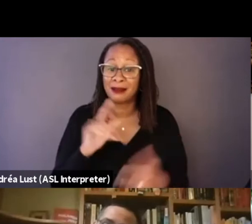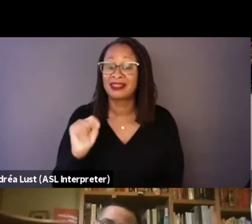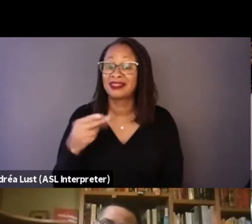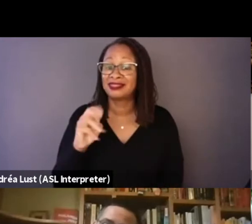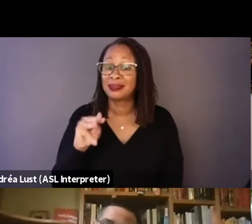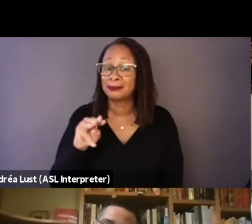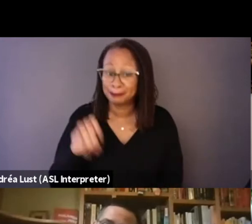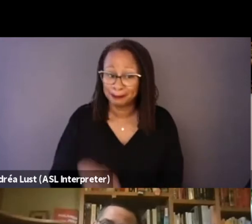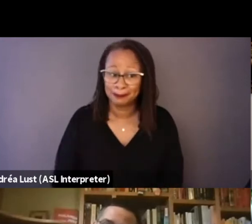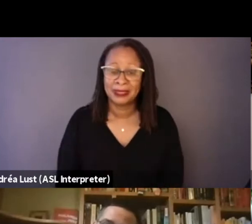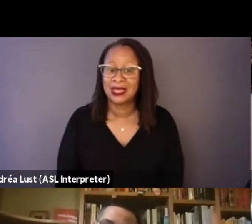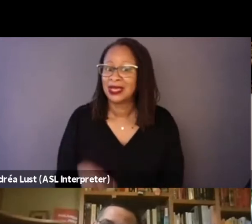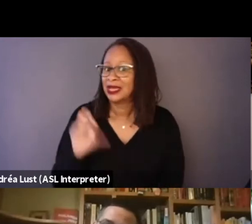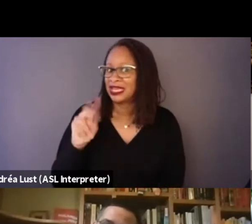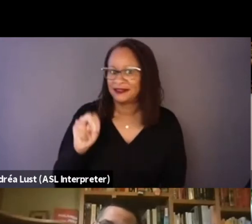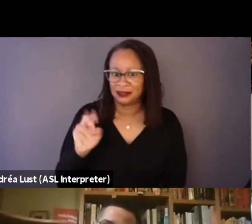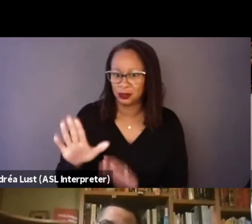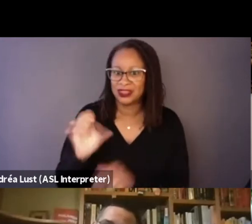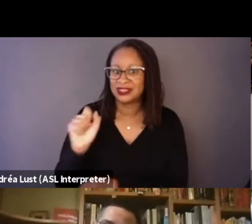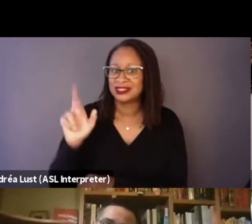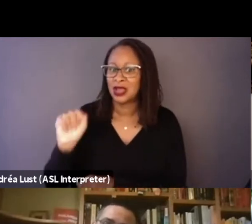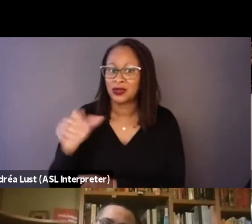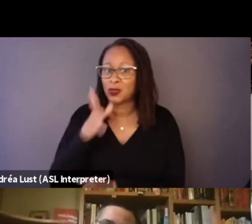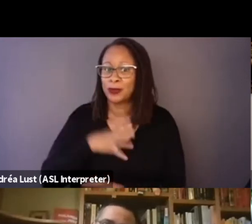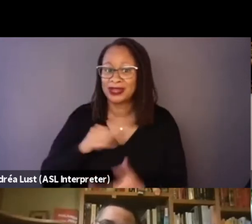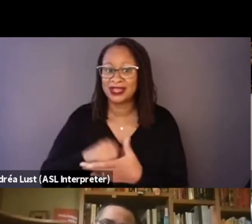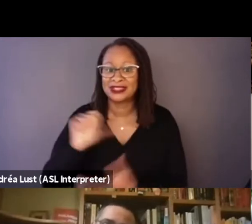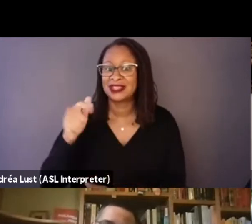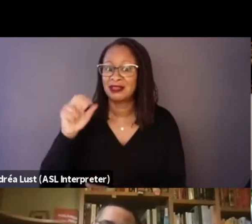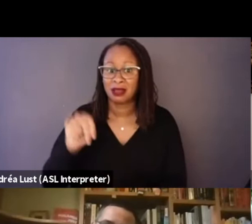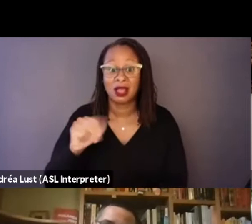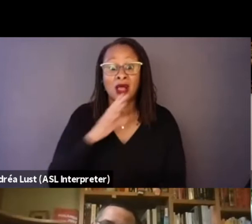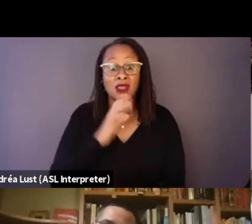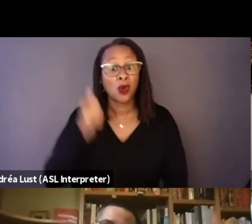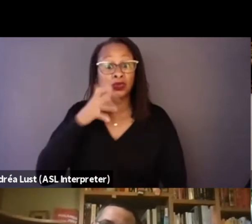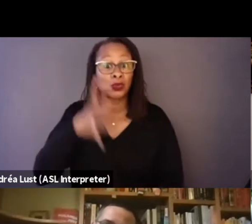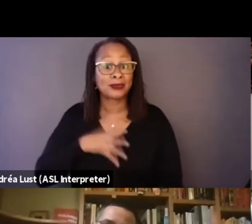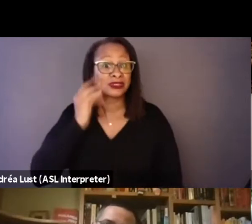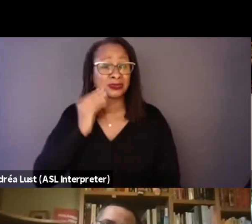even Sarra, with the women in the salon, I mean those older women have been through something the younger women don't understand-